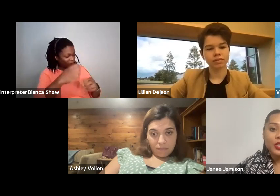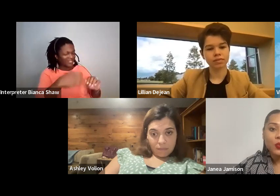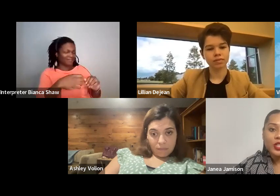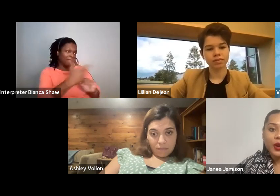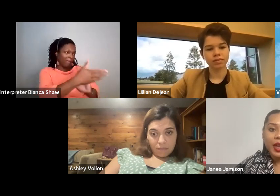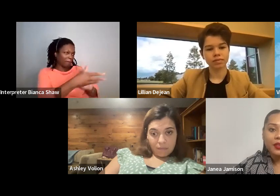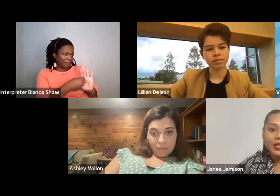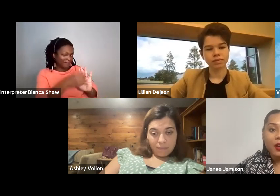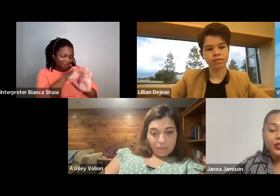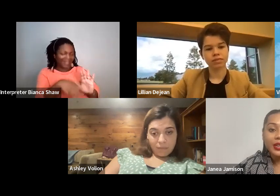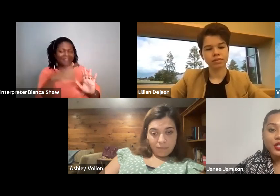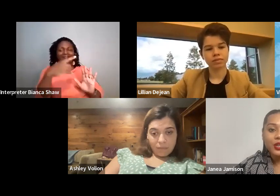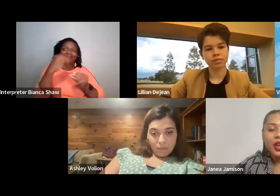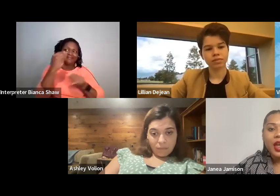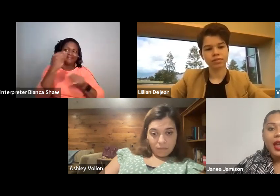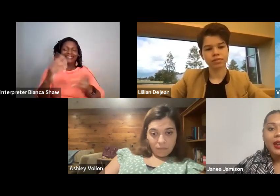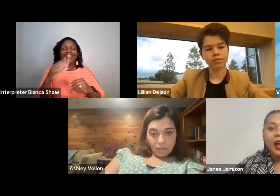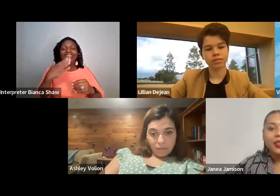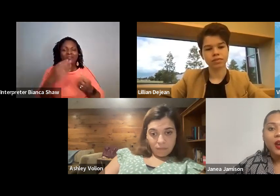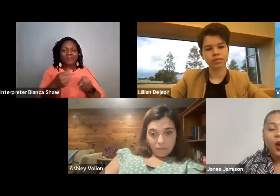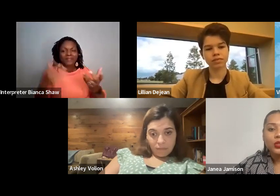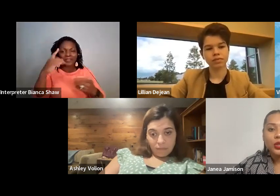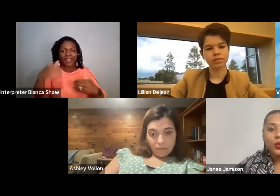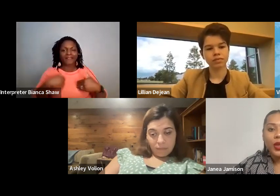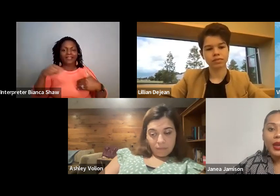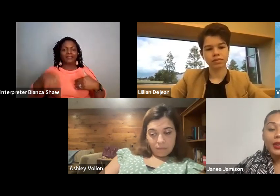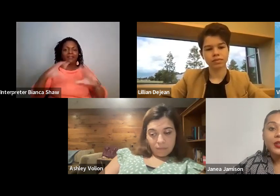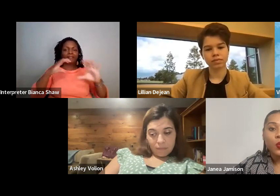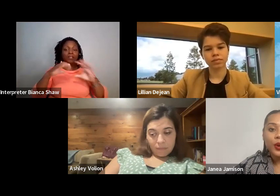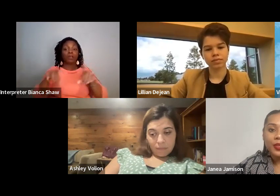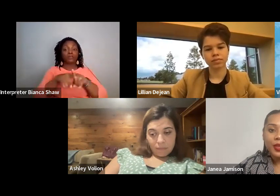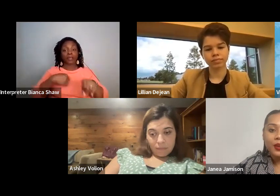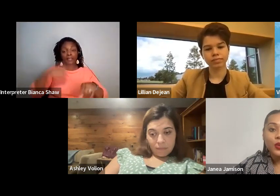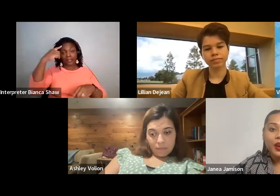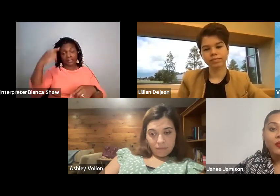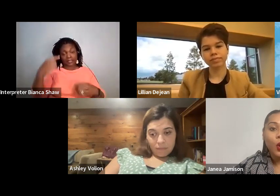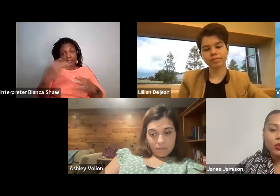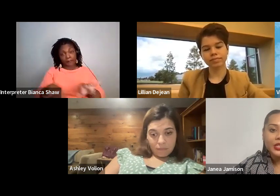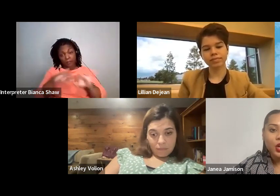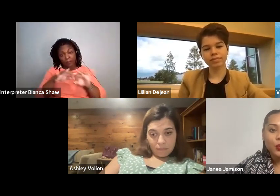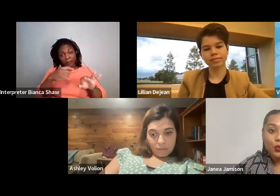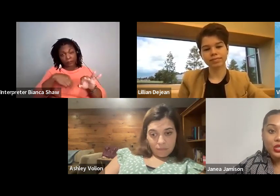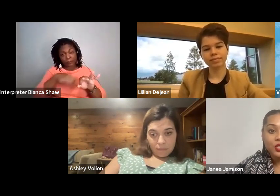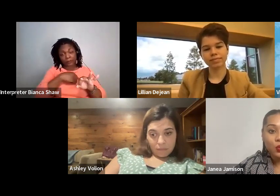Thanks so much for having this conversation, and I think also that it's important that we think of holistic or approaches right.